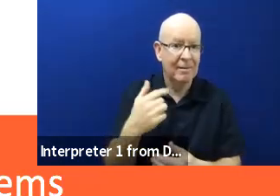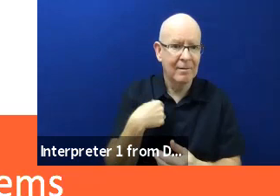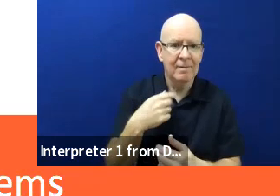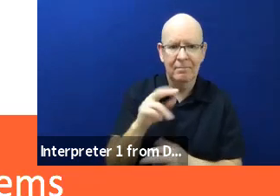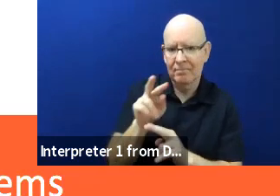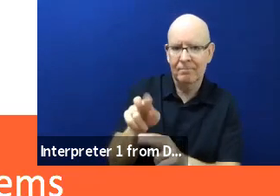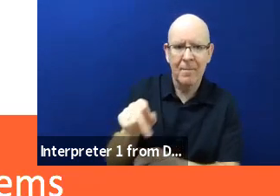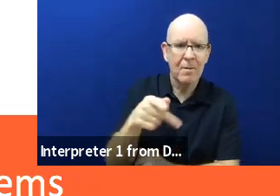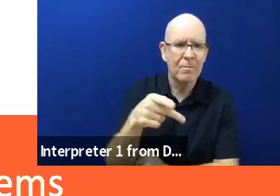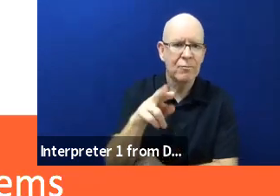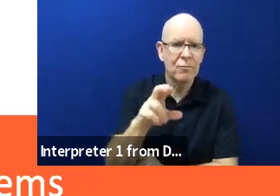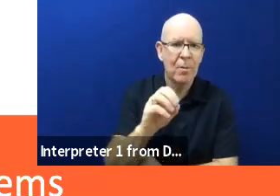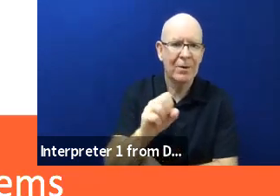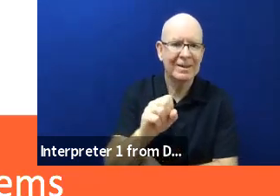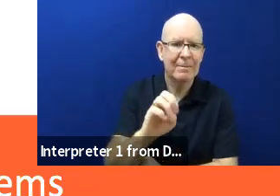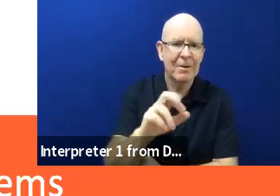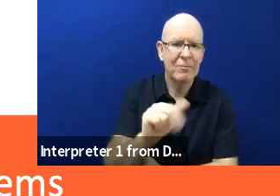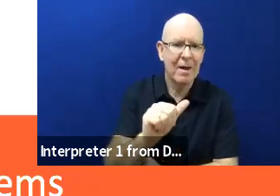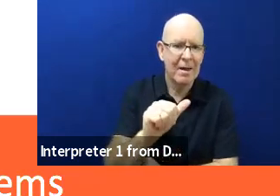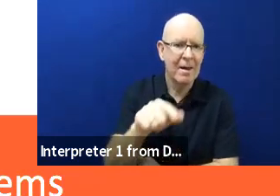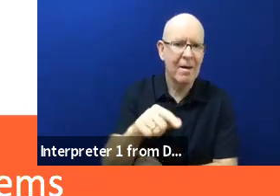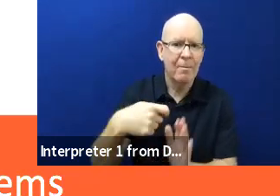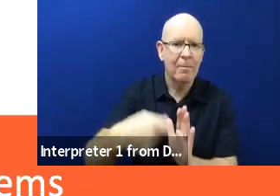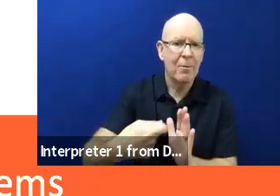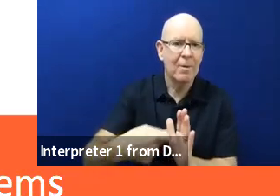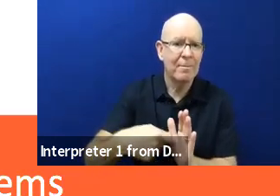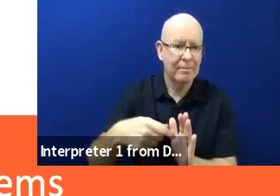protection systems in both Thailand and Fiji that they've been supporting.